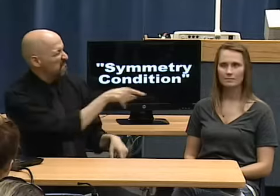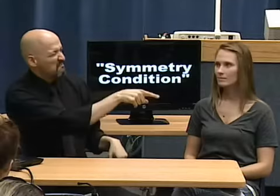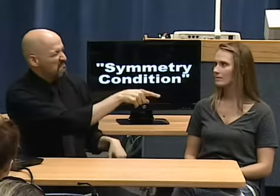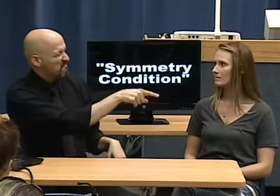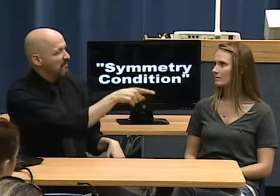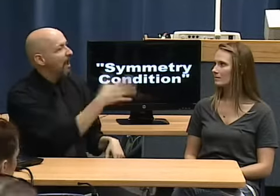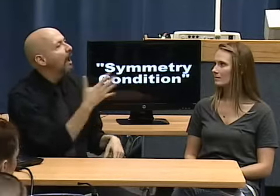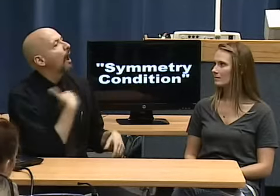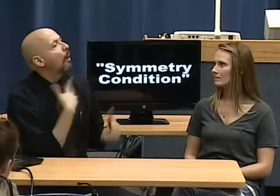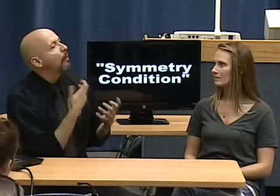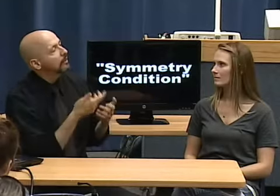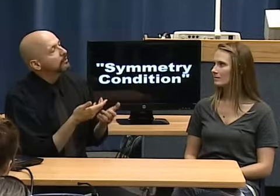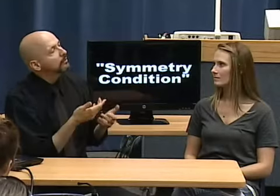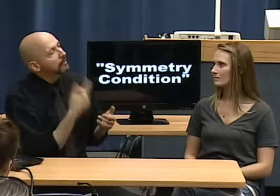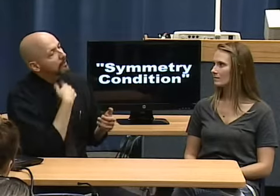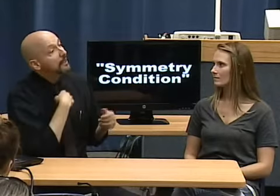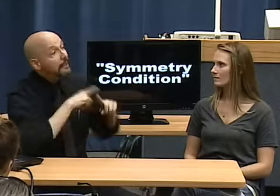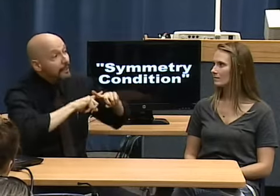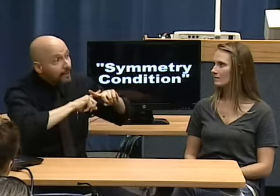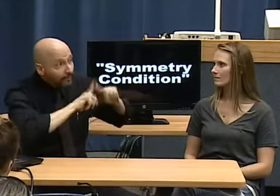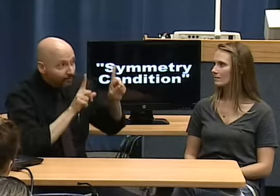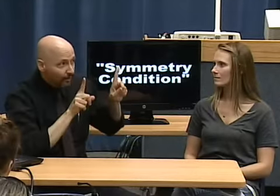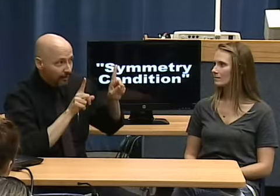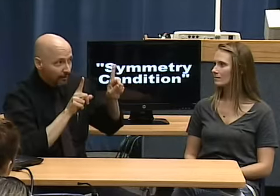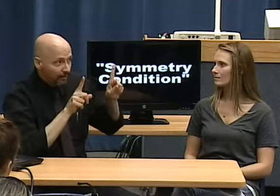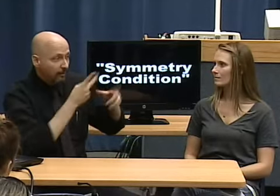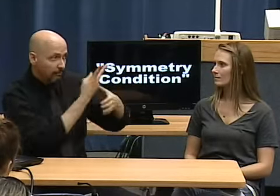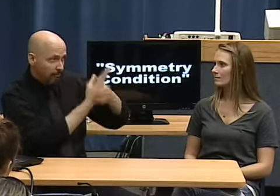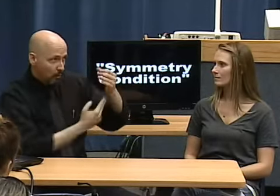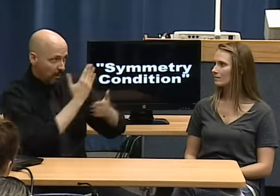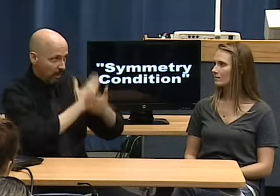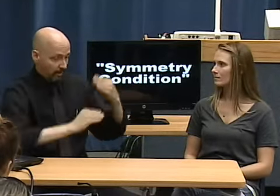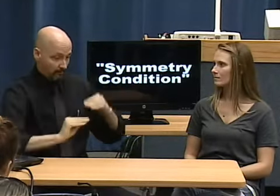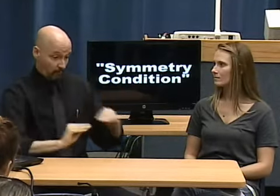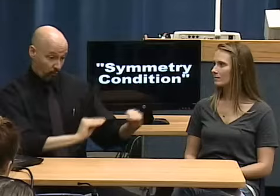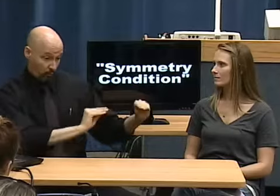Nah, that's the same. I want it to have different. Both hands move,